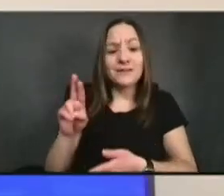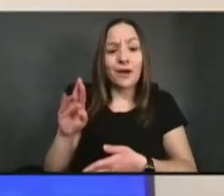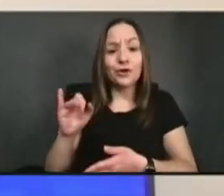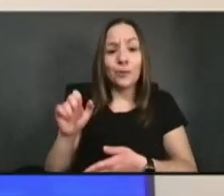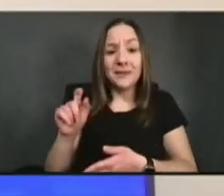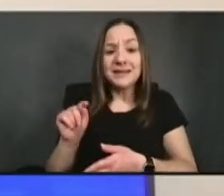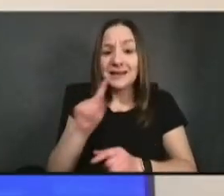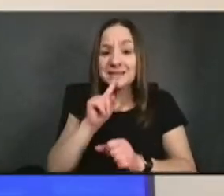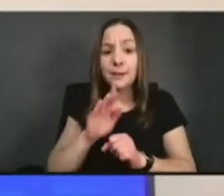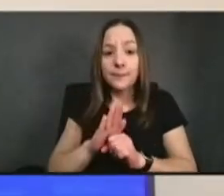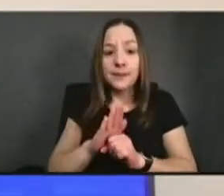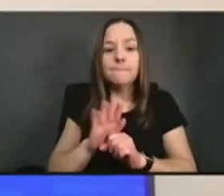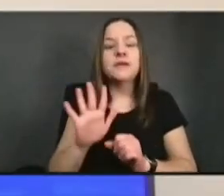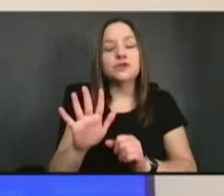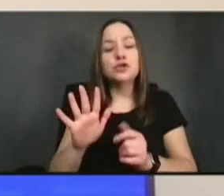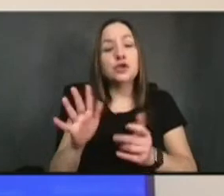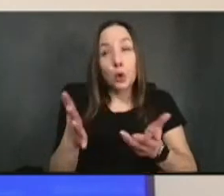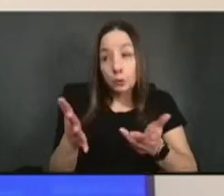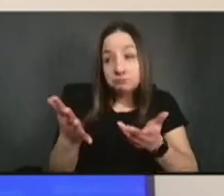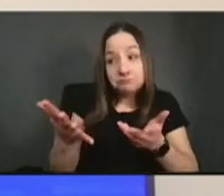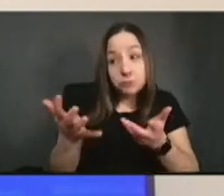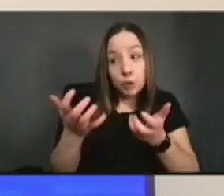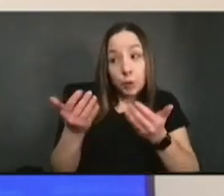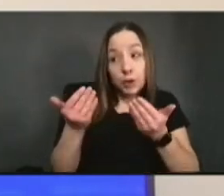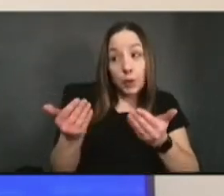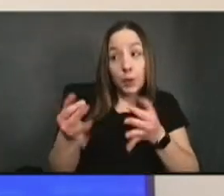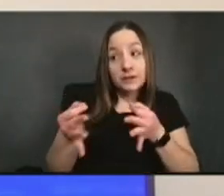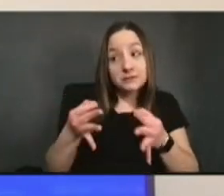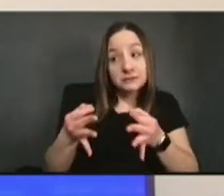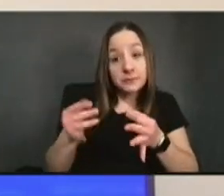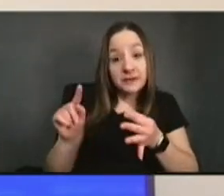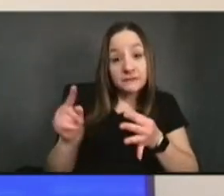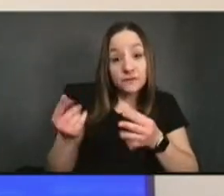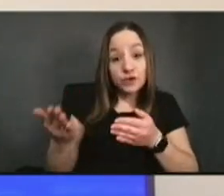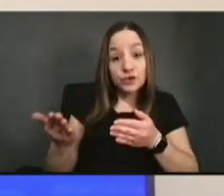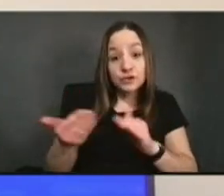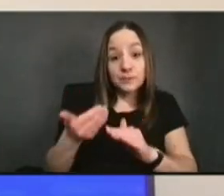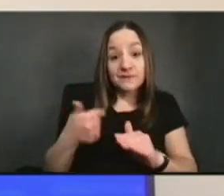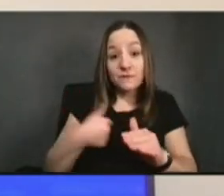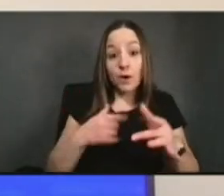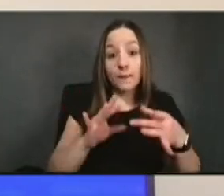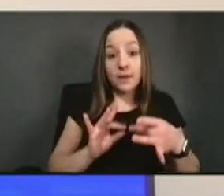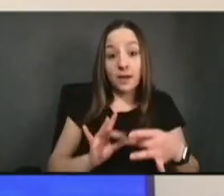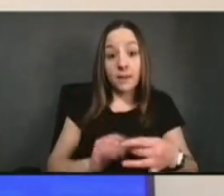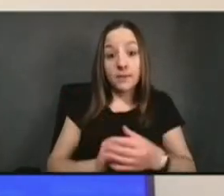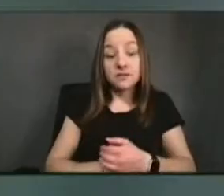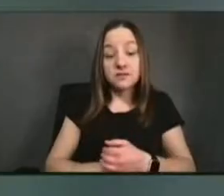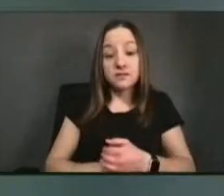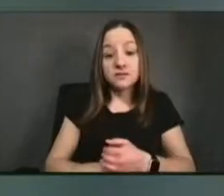heart, and she made a commitment to doing more of that in the coming weeks. Dr. McKnight did you want to talk about